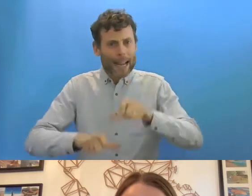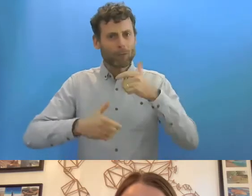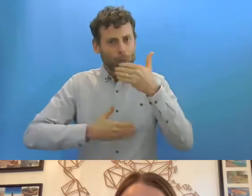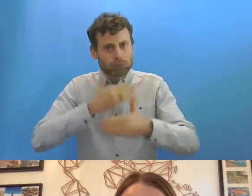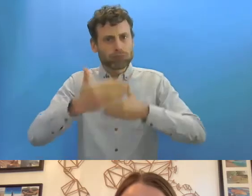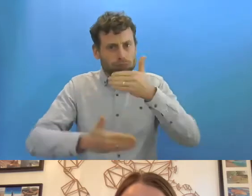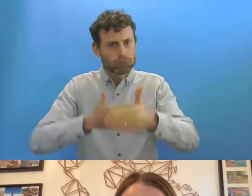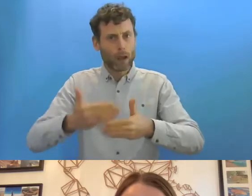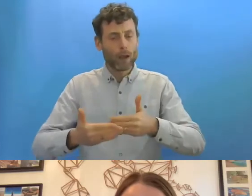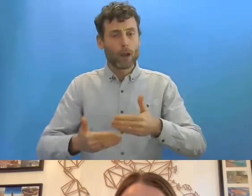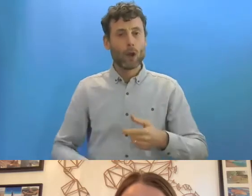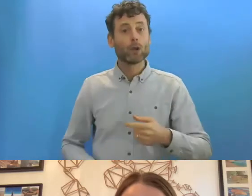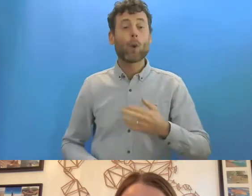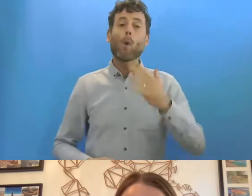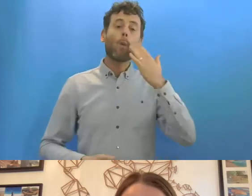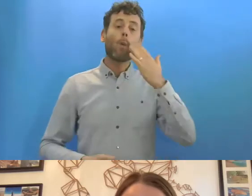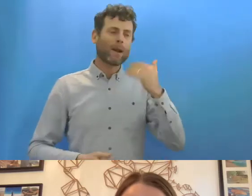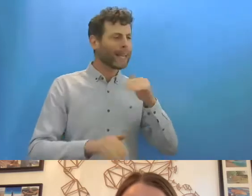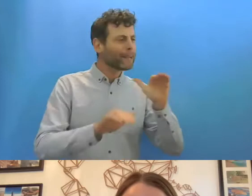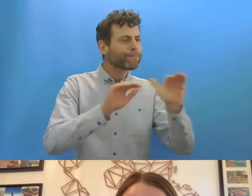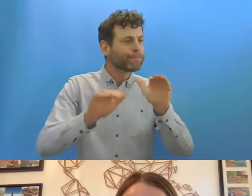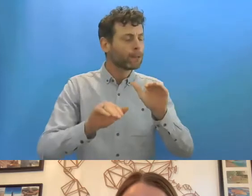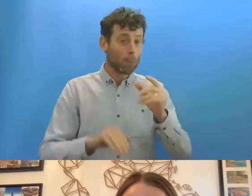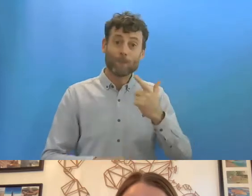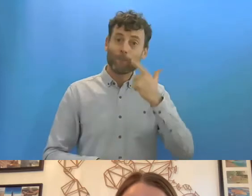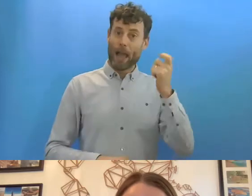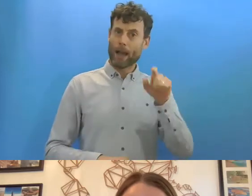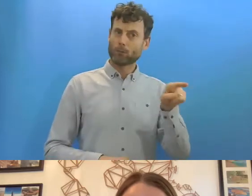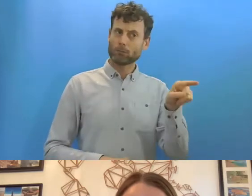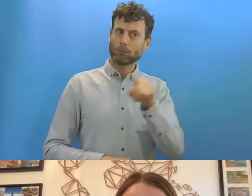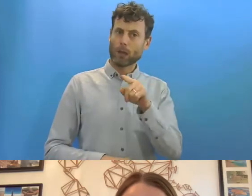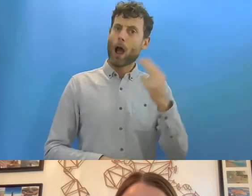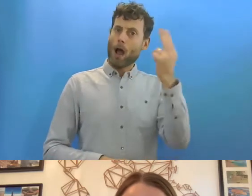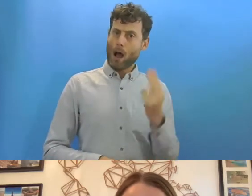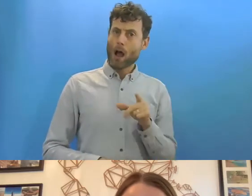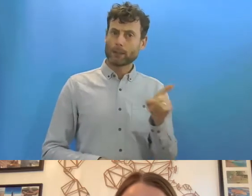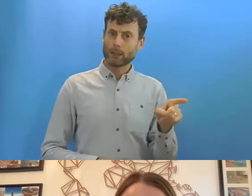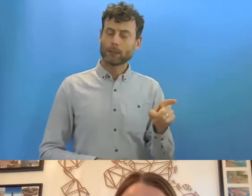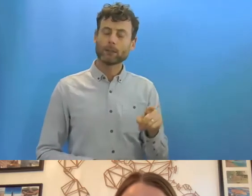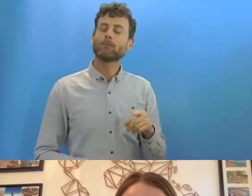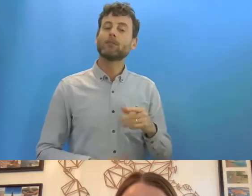amazing work that Unlimited have been doing and continuing to support artists over the last few months, so what we found was a real mixture of artists who had come to the